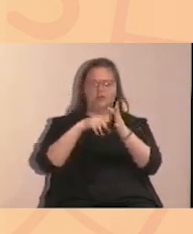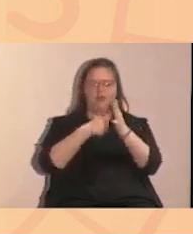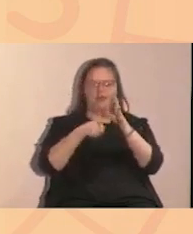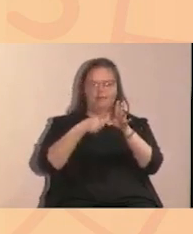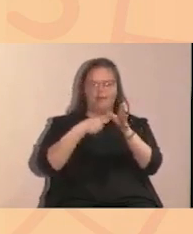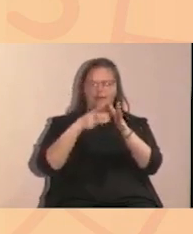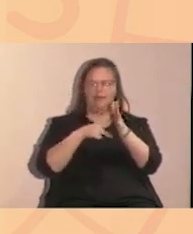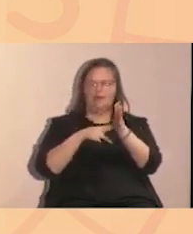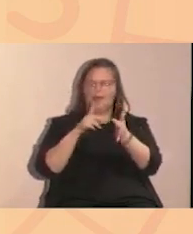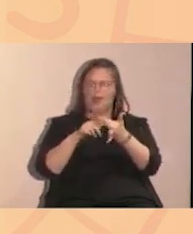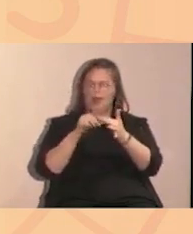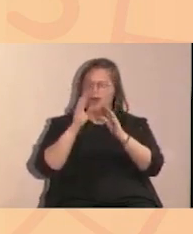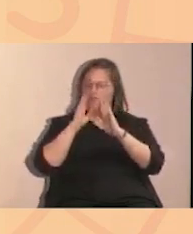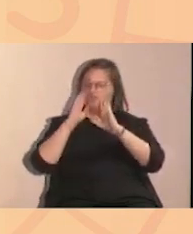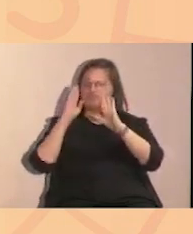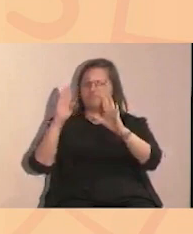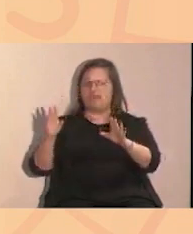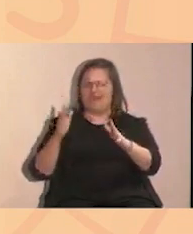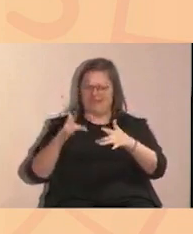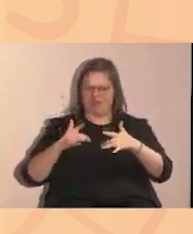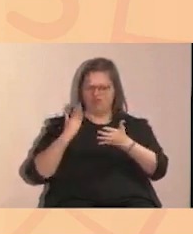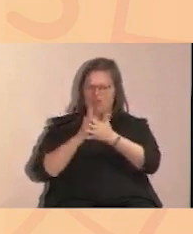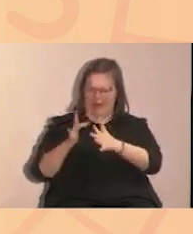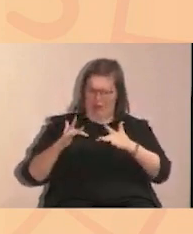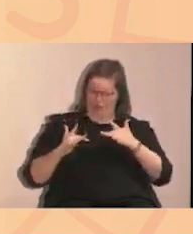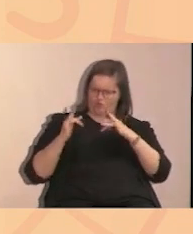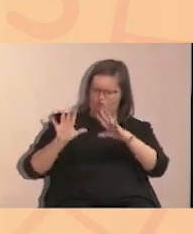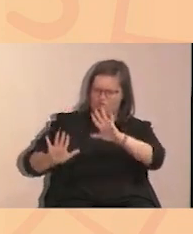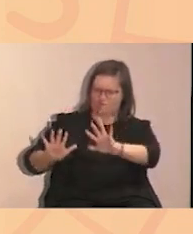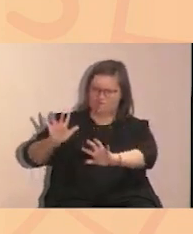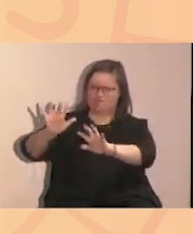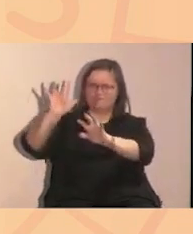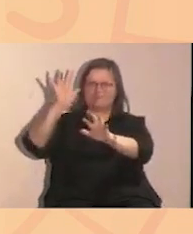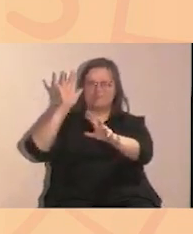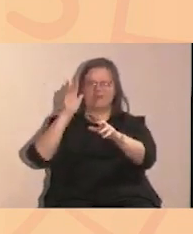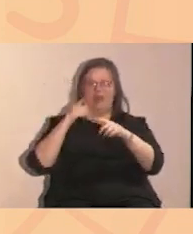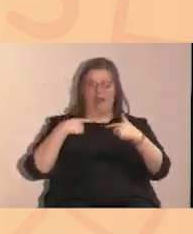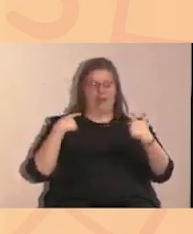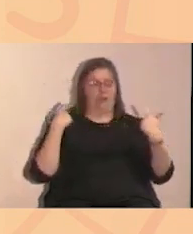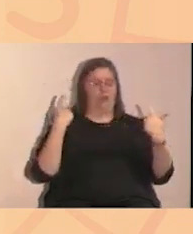highly tactile works. And so our art centre has a long history of supporting those collaborations.